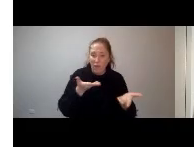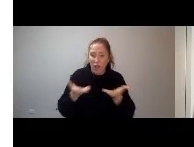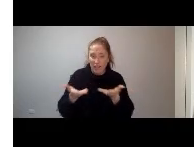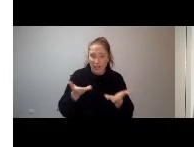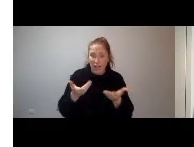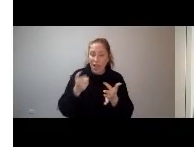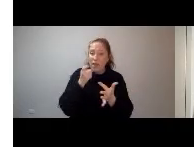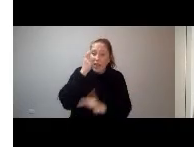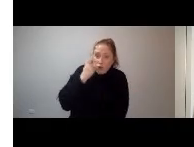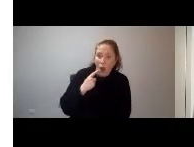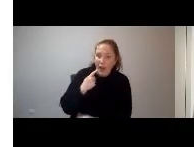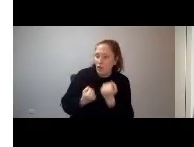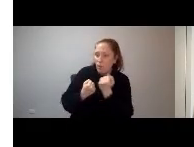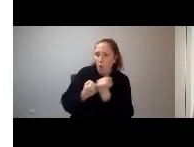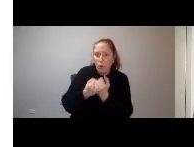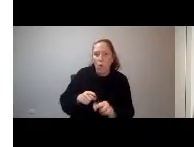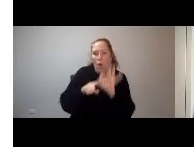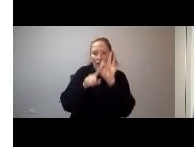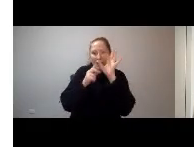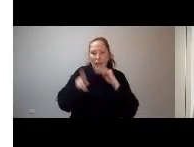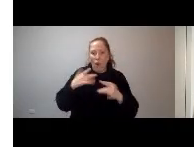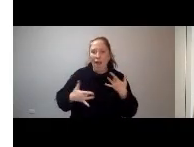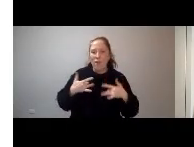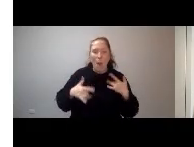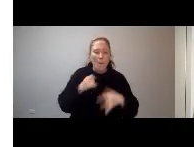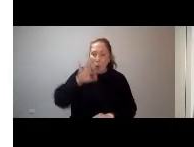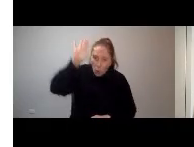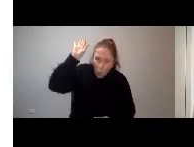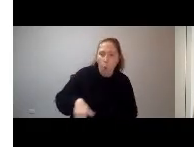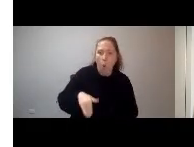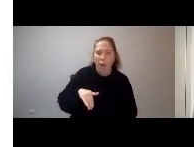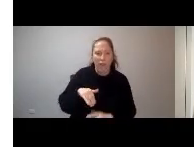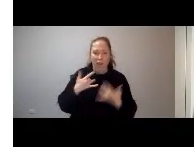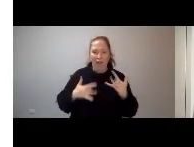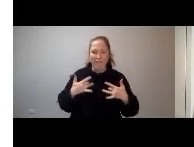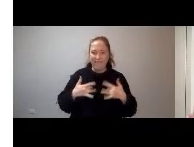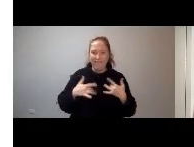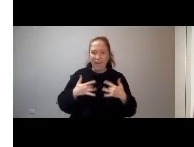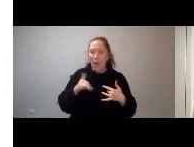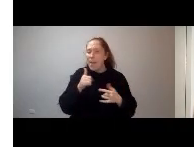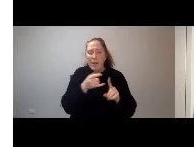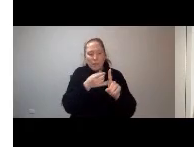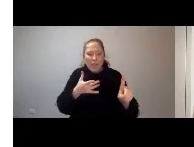but they're often only responsible for some parts of it. They're not totally responsible